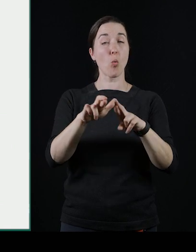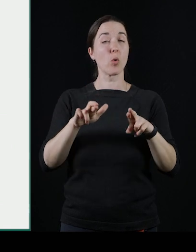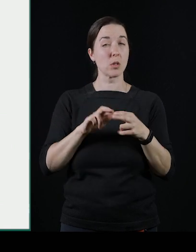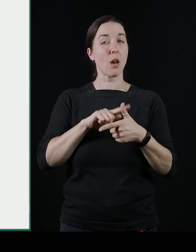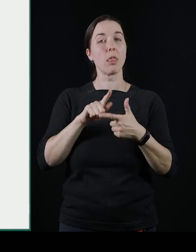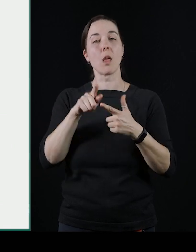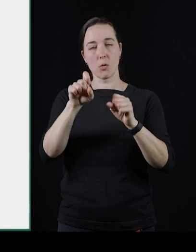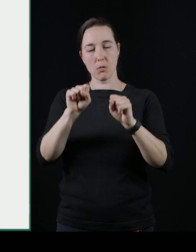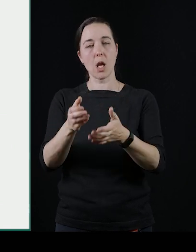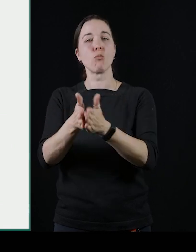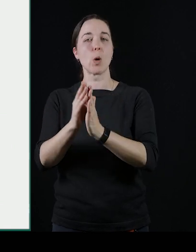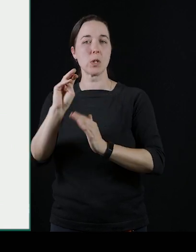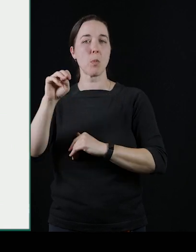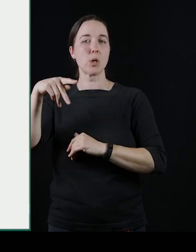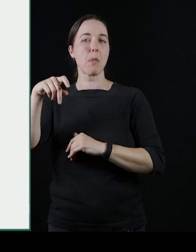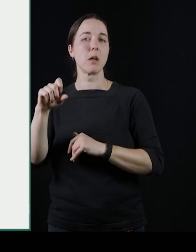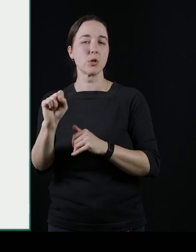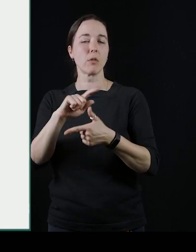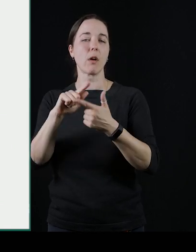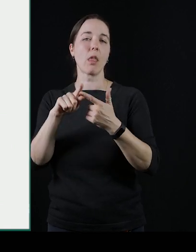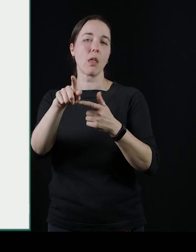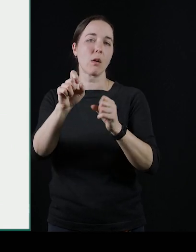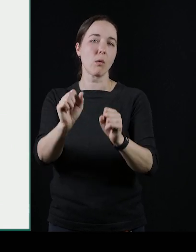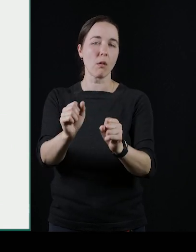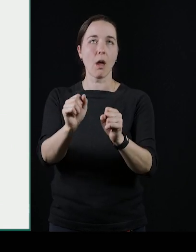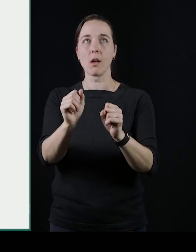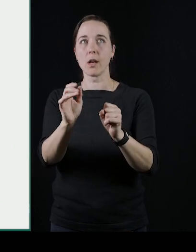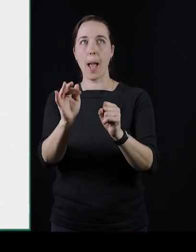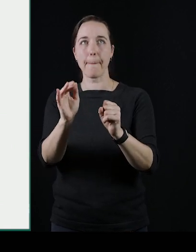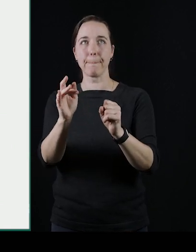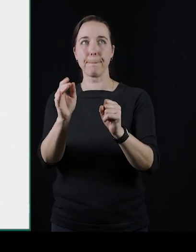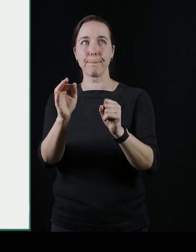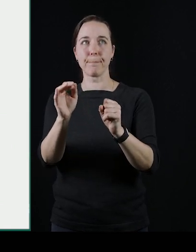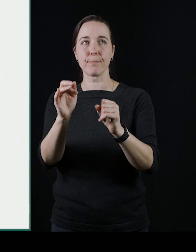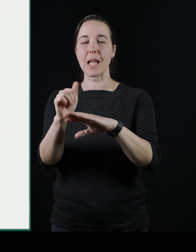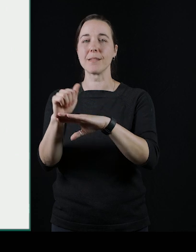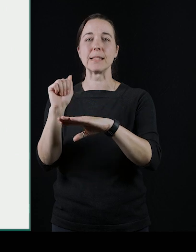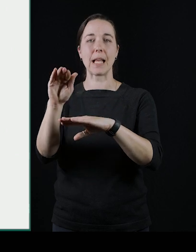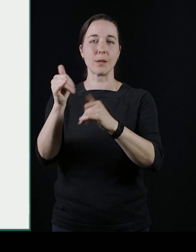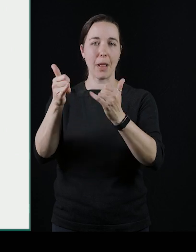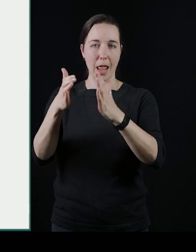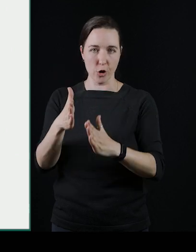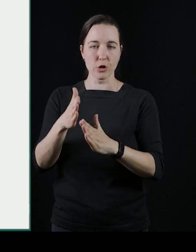you can request the multi-player server and then you can send players on it.